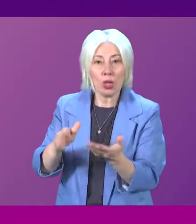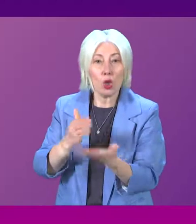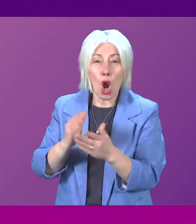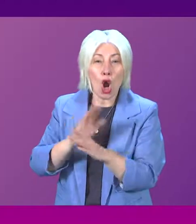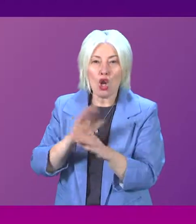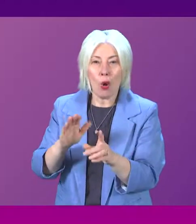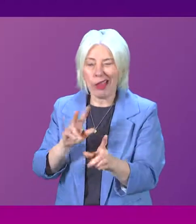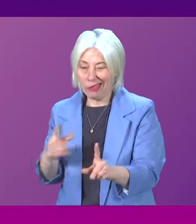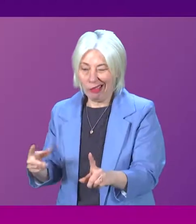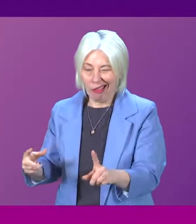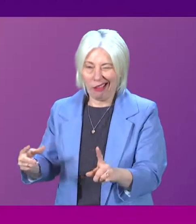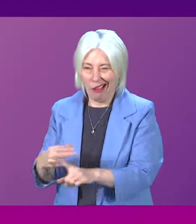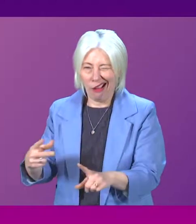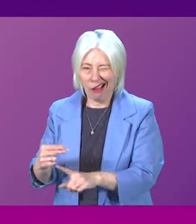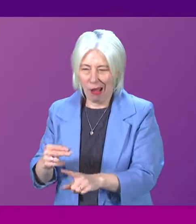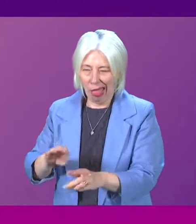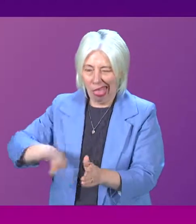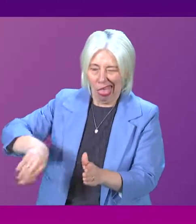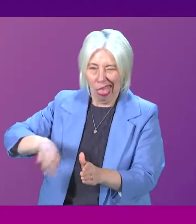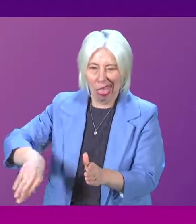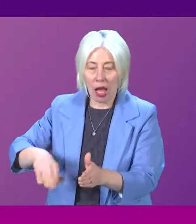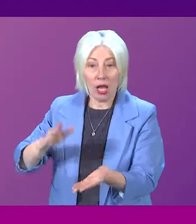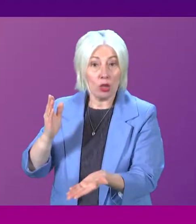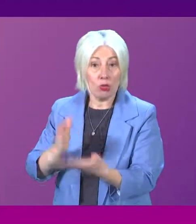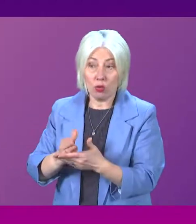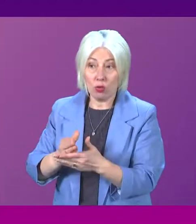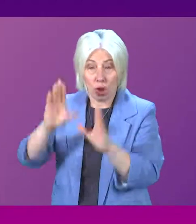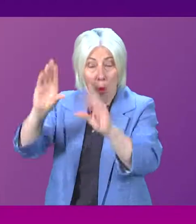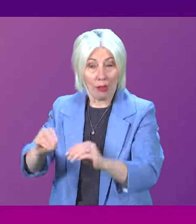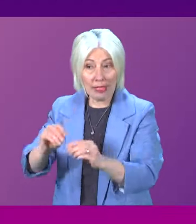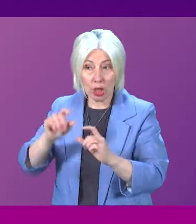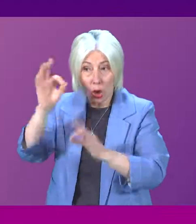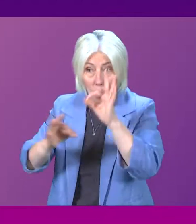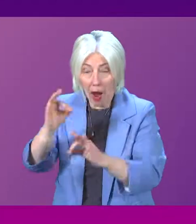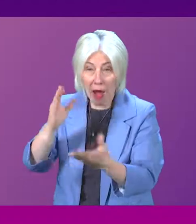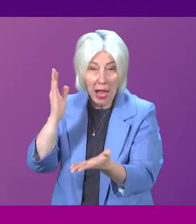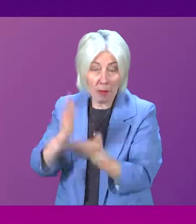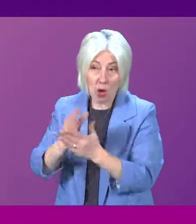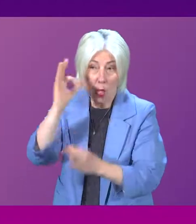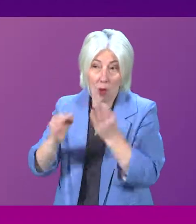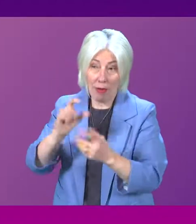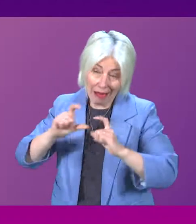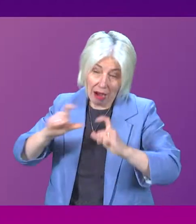will be cut in order to complete the inquiry and that the work will continue to be thorough and of a high standard?